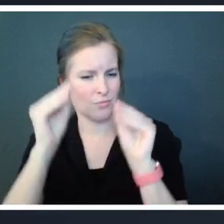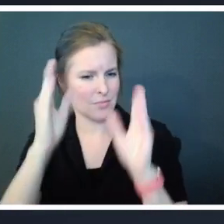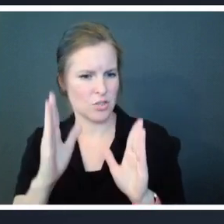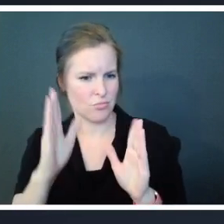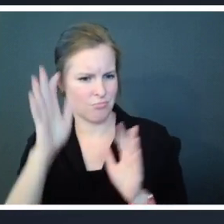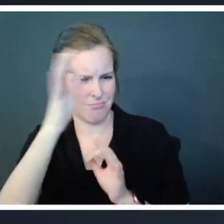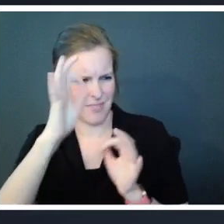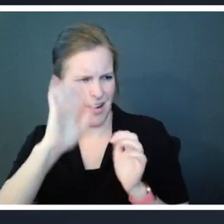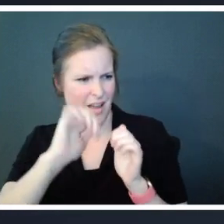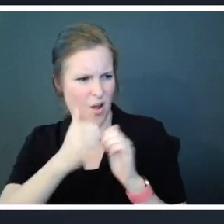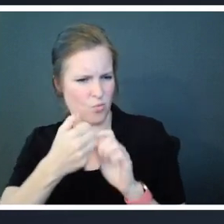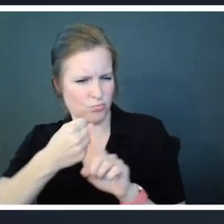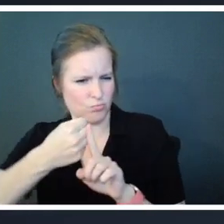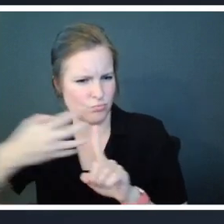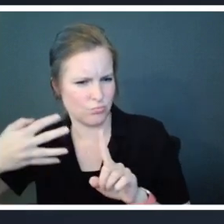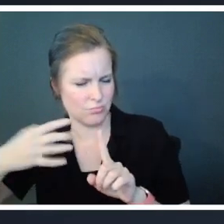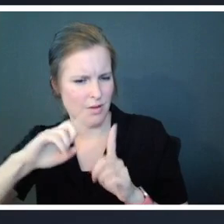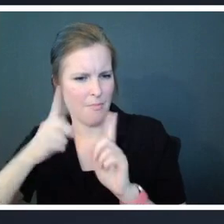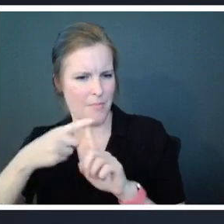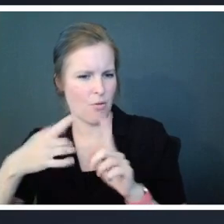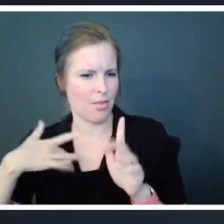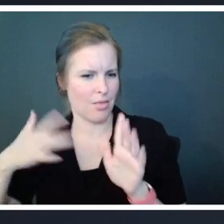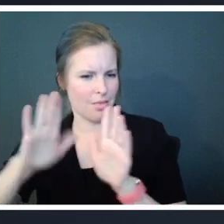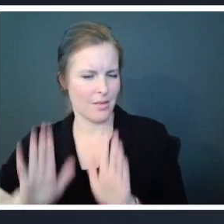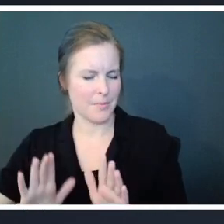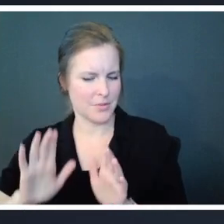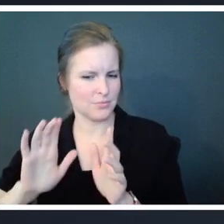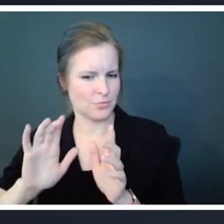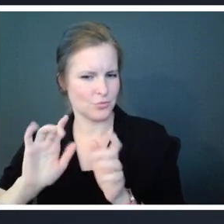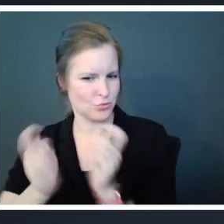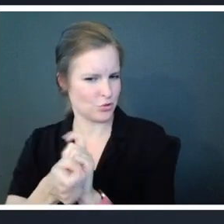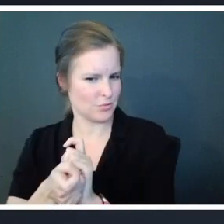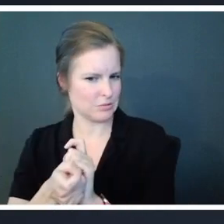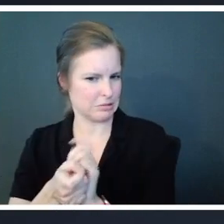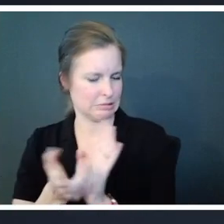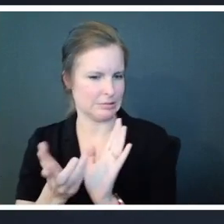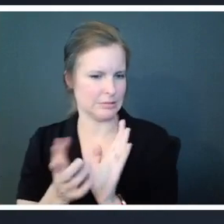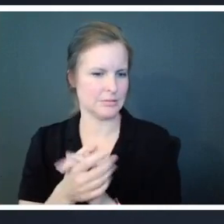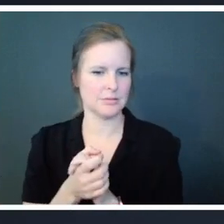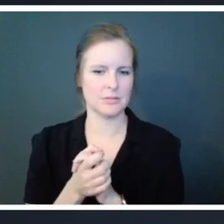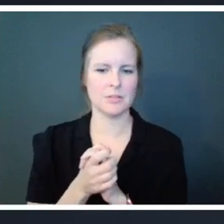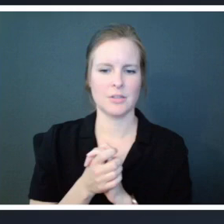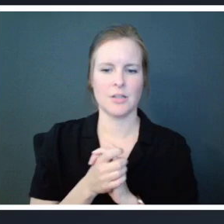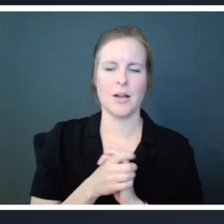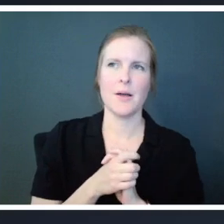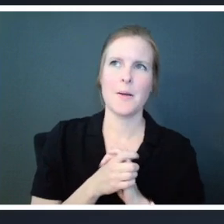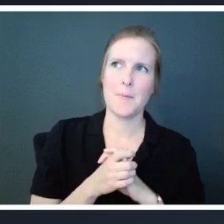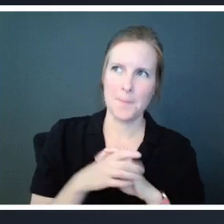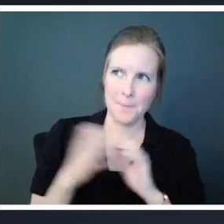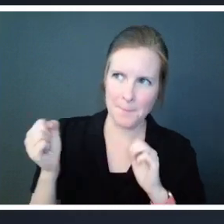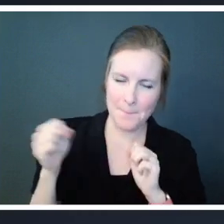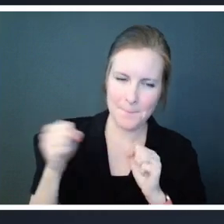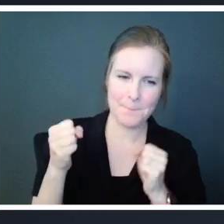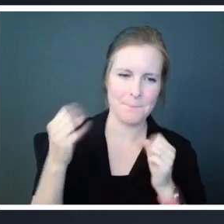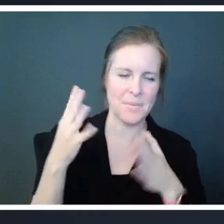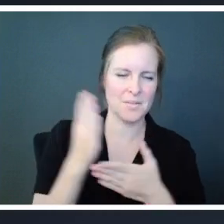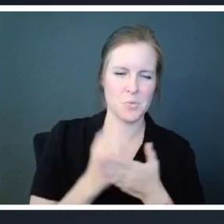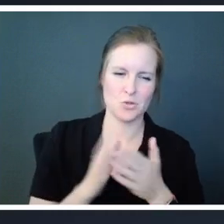Yeah. I think this is -- I think a lot of pieces that are challenging about this, right. So,